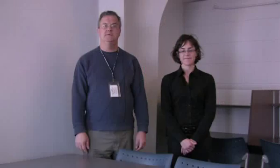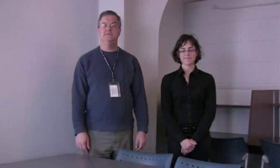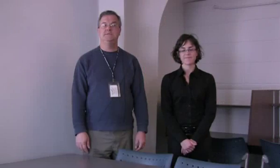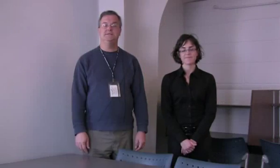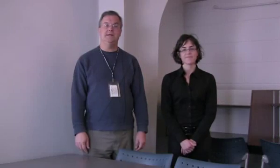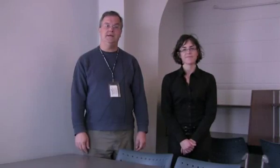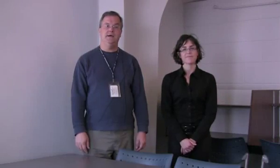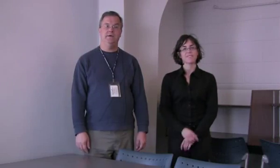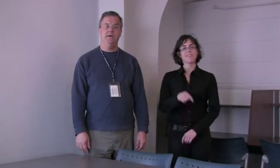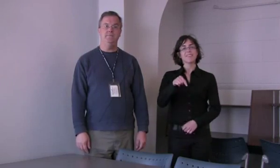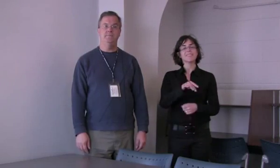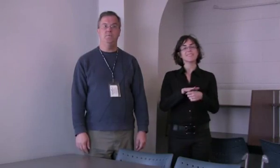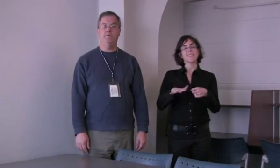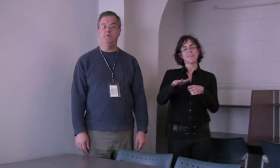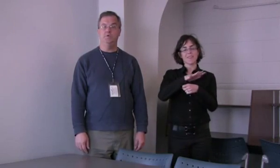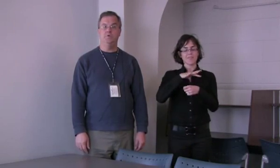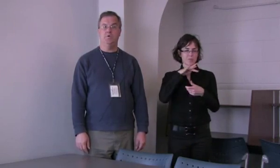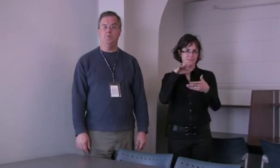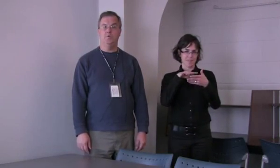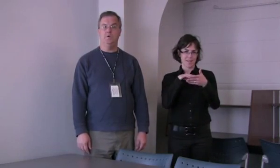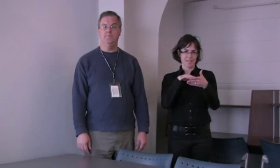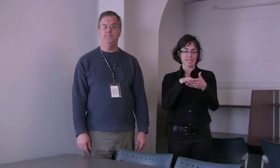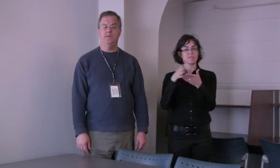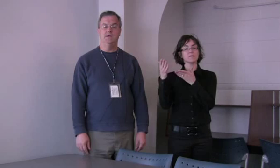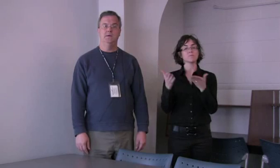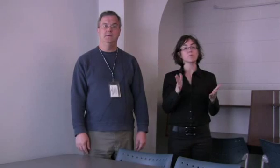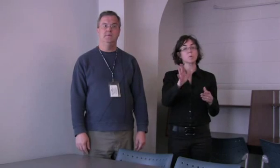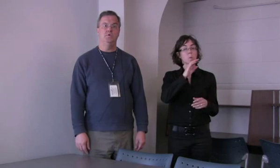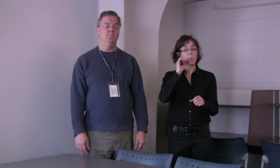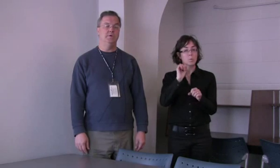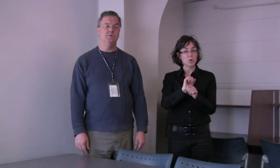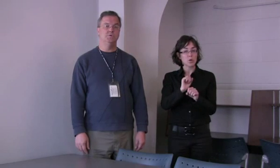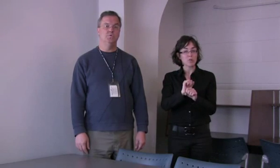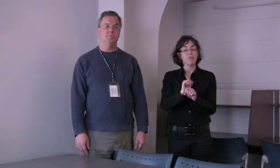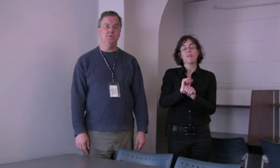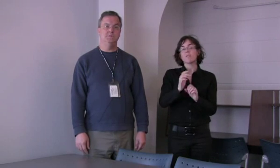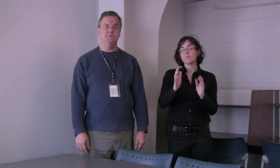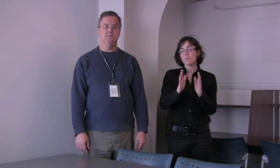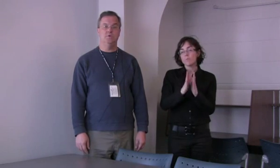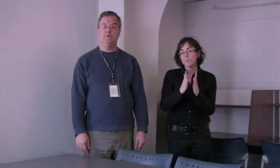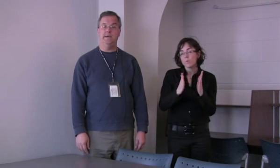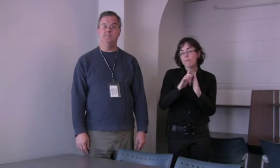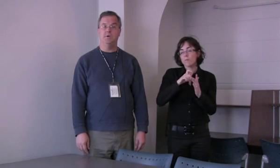This is a study area where you can do your homework.